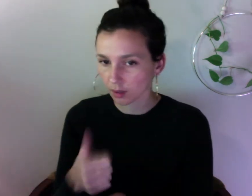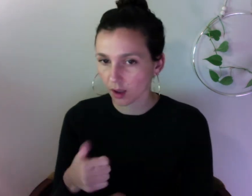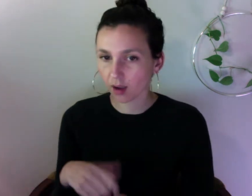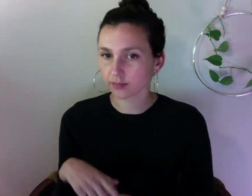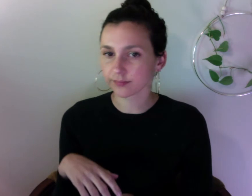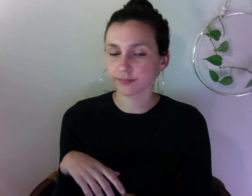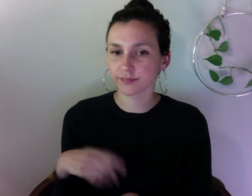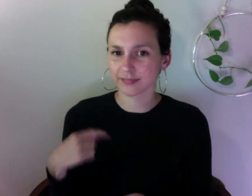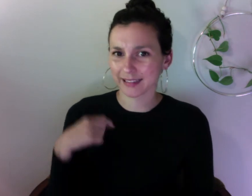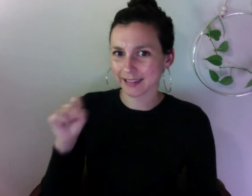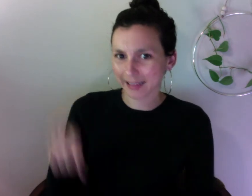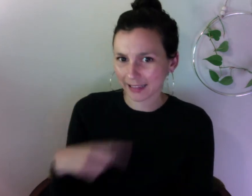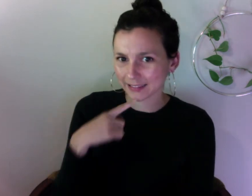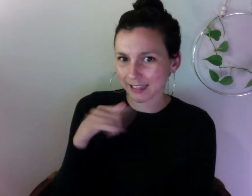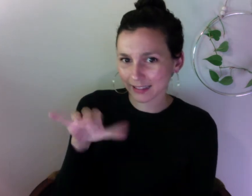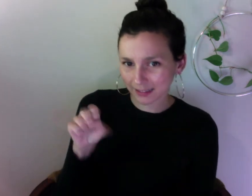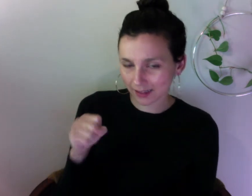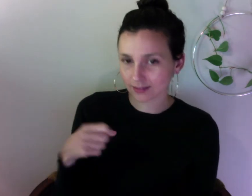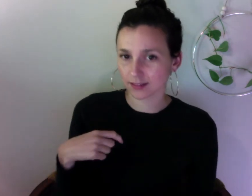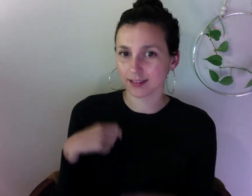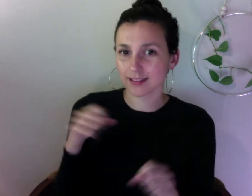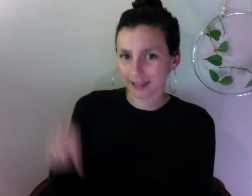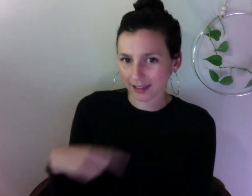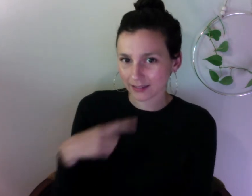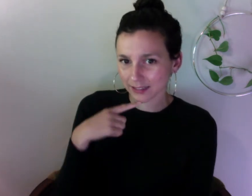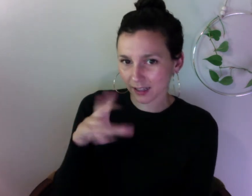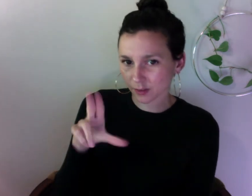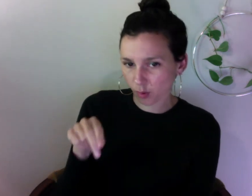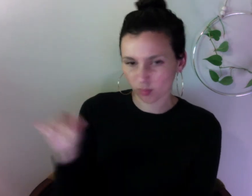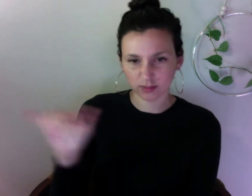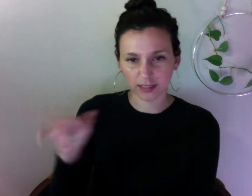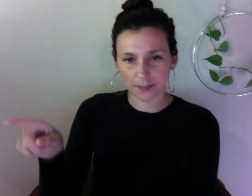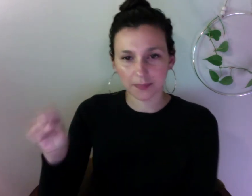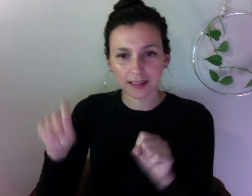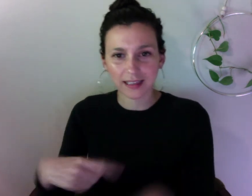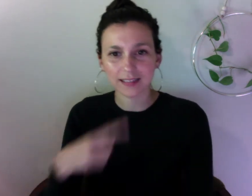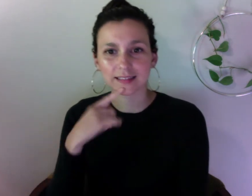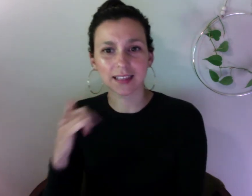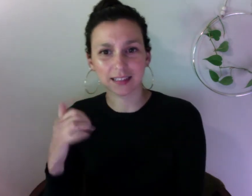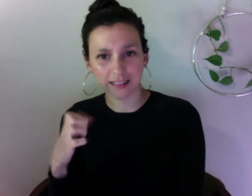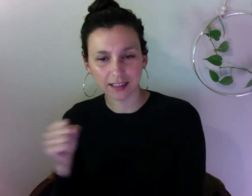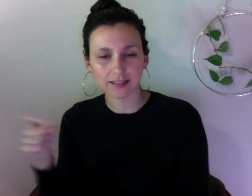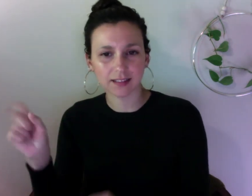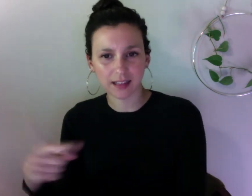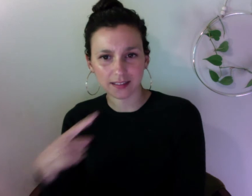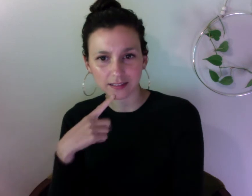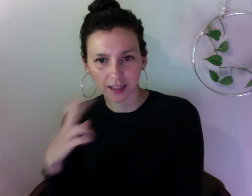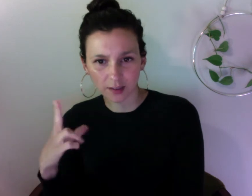I can say yes or no. My partner can say yes or no.